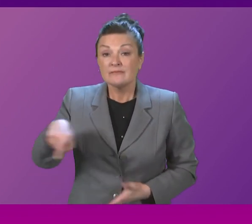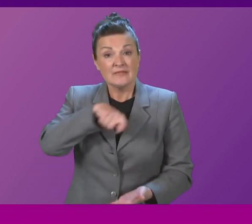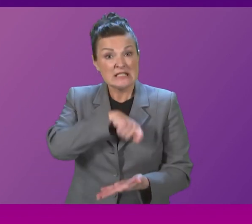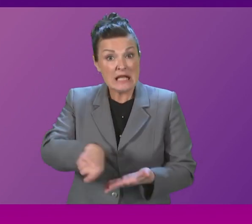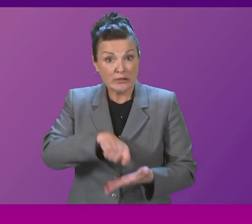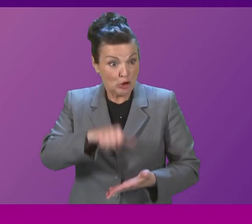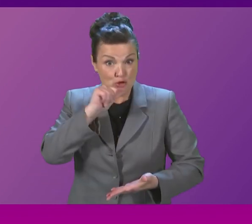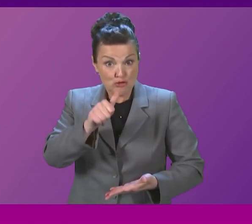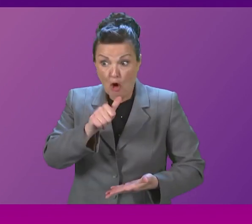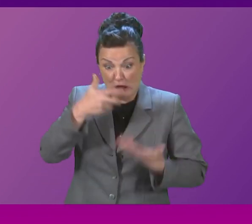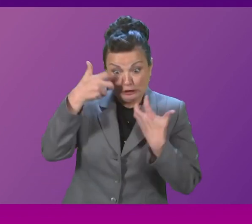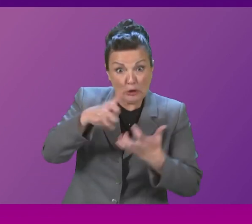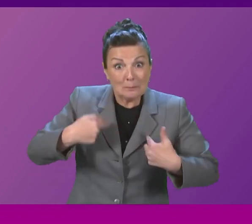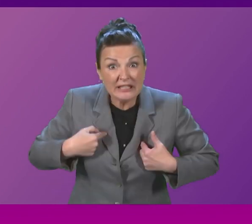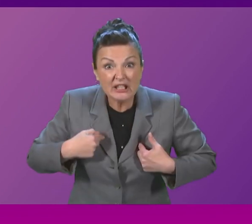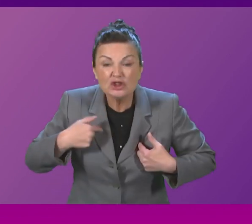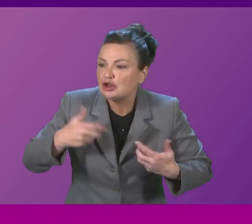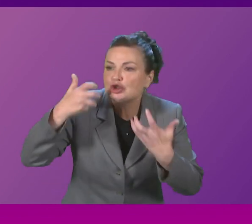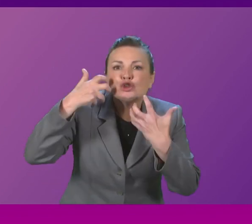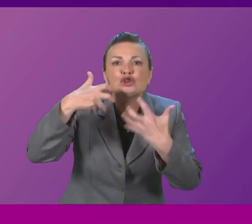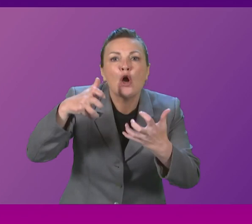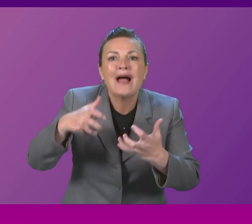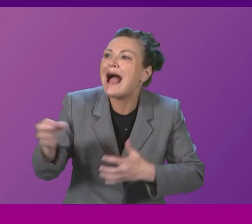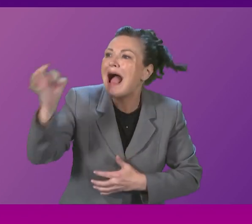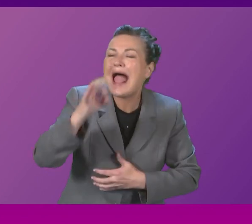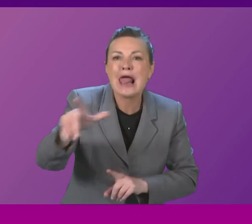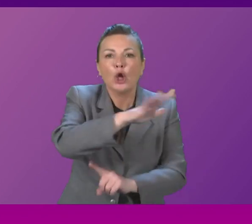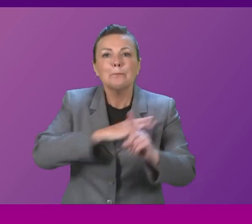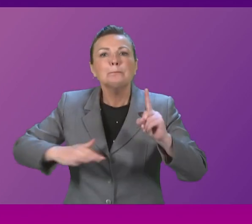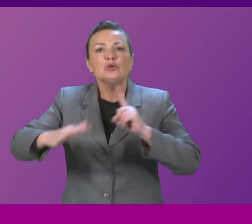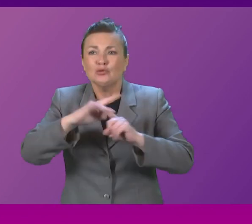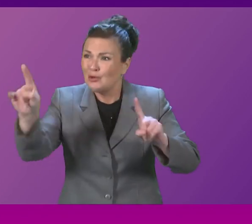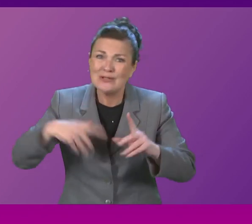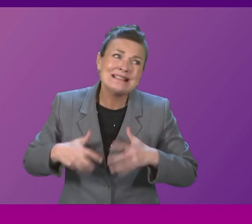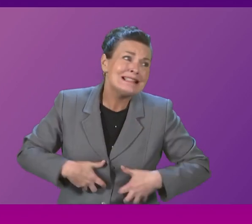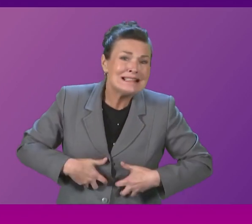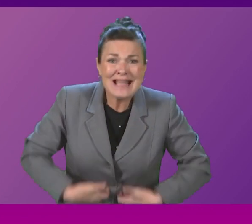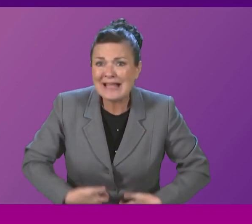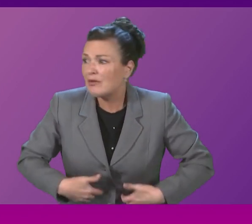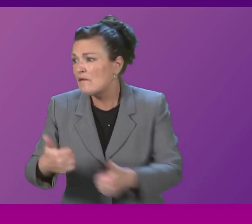at me; she is shouting at the island communities, which are crying out for support from the